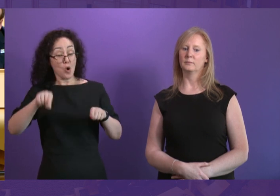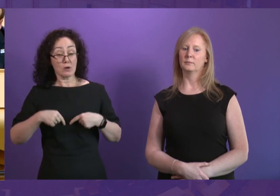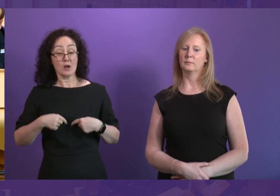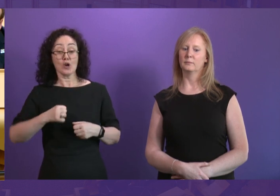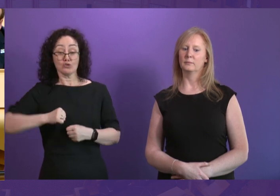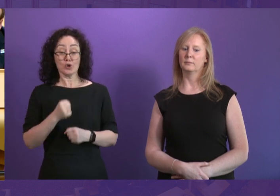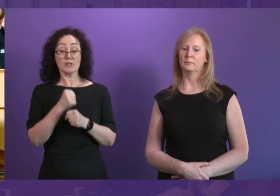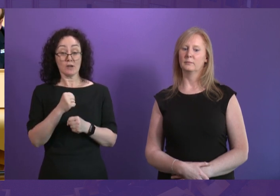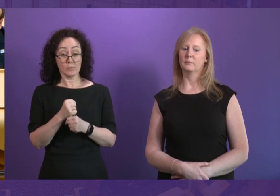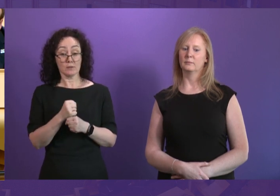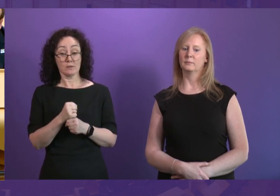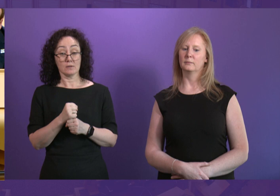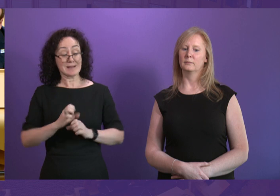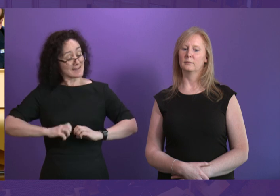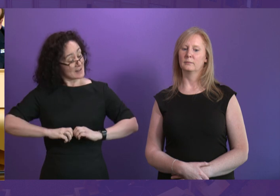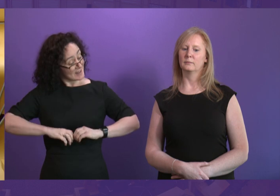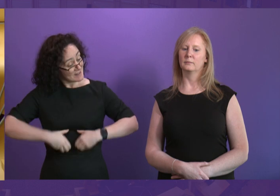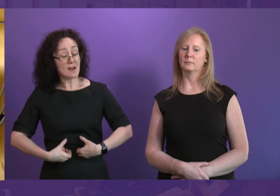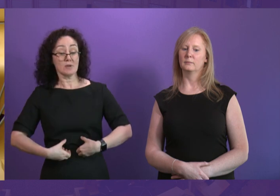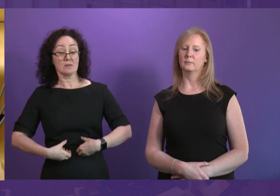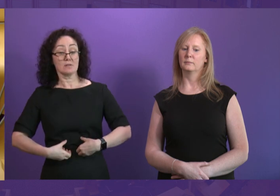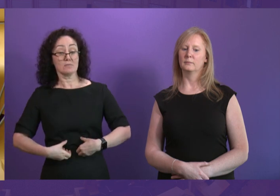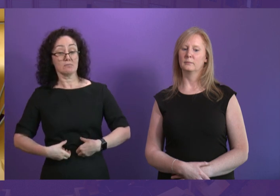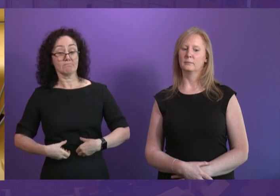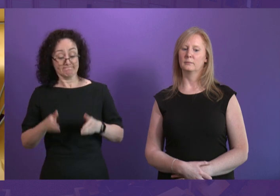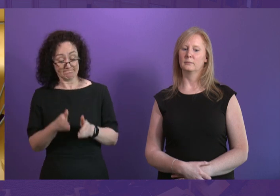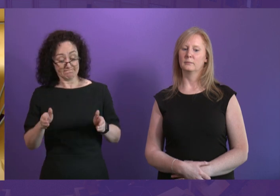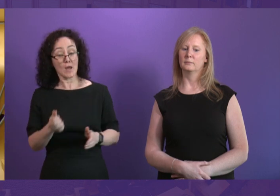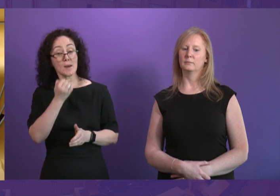is absolutely determined to increase the number of people from ethnic minorities who work